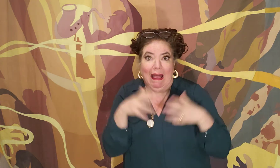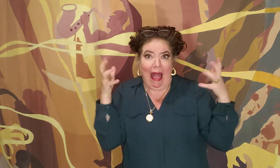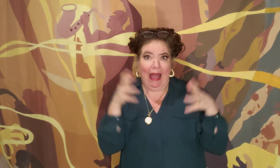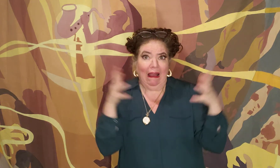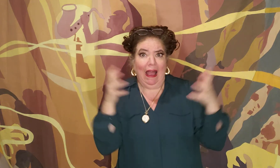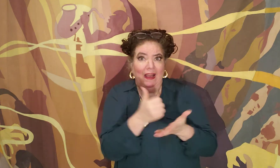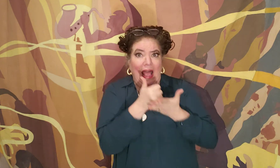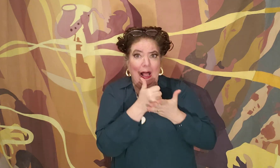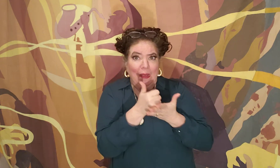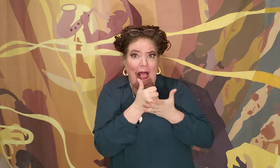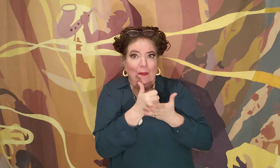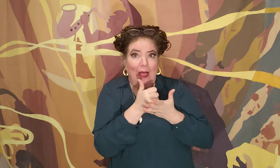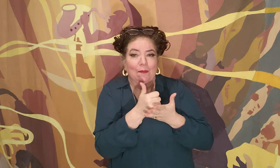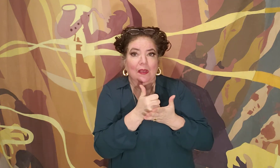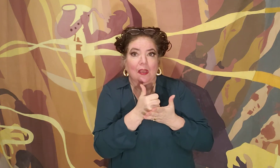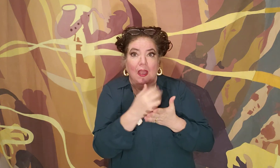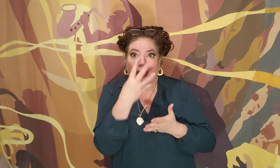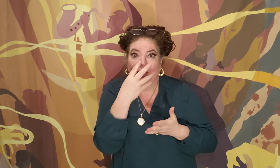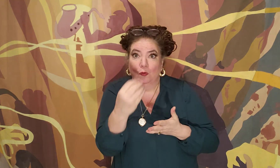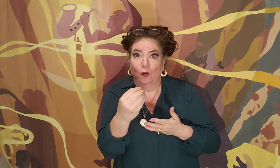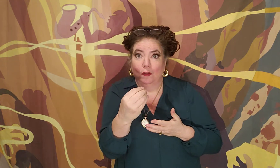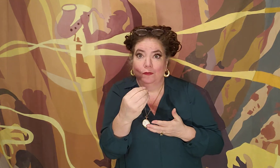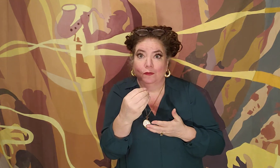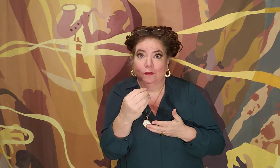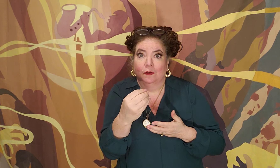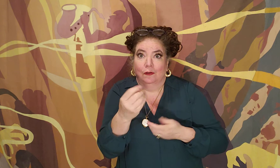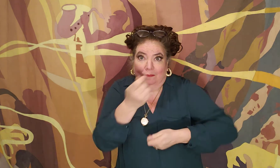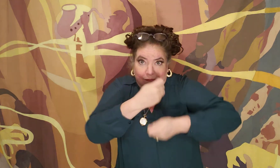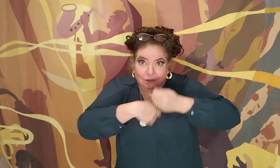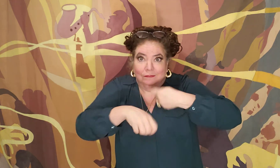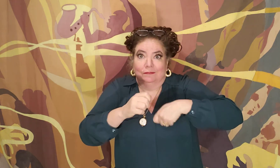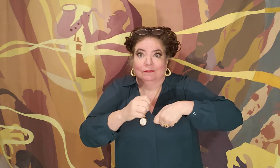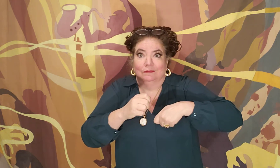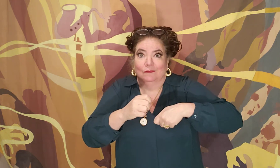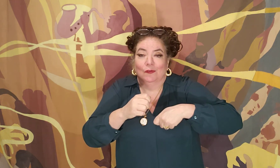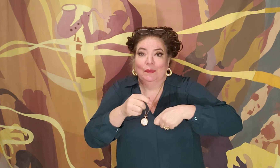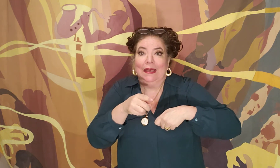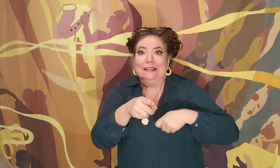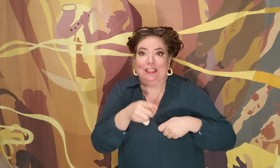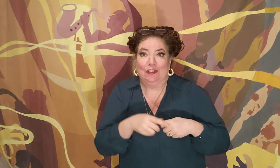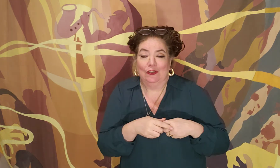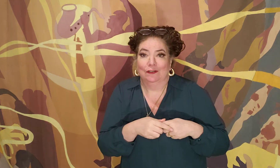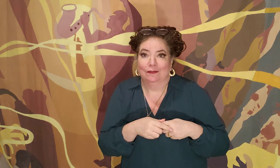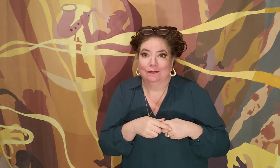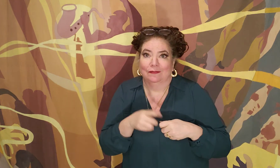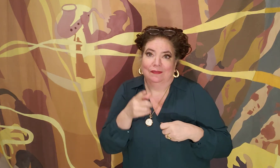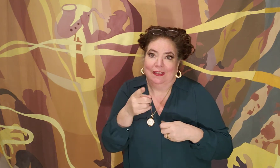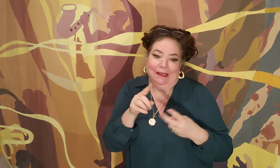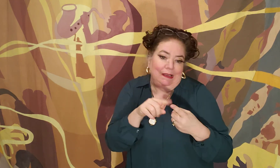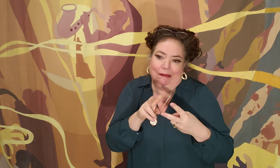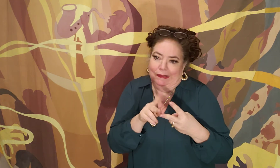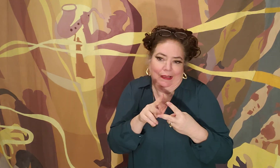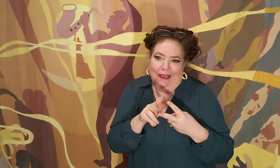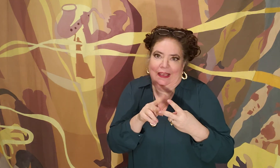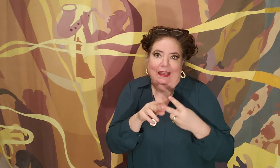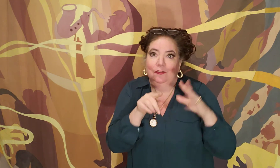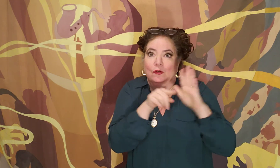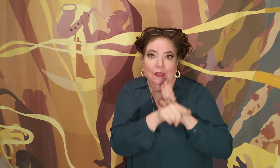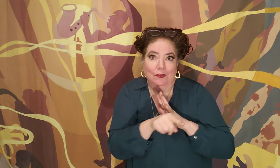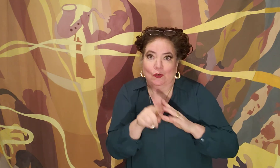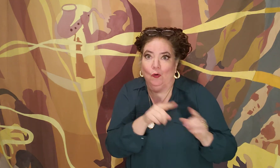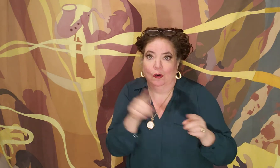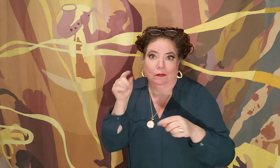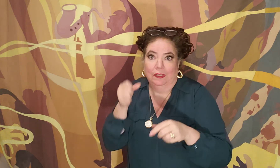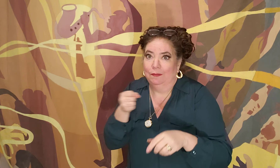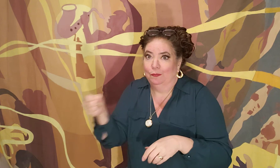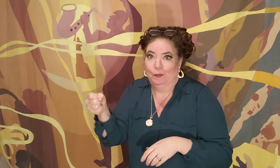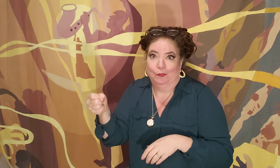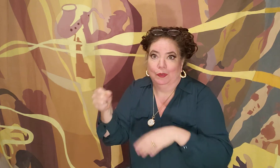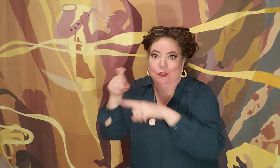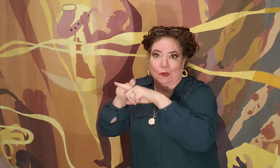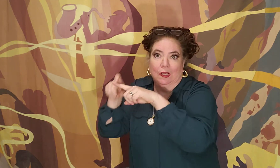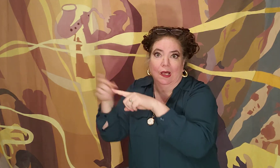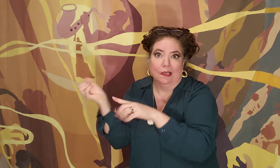"Oh help! help!" and the wolf replaces her. He either kills her or he puts her in a closet,